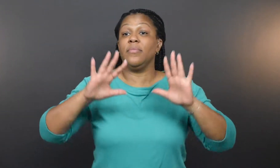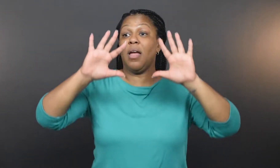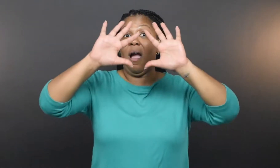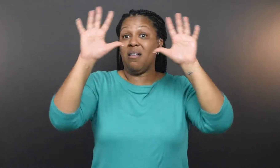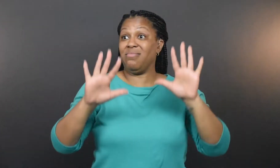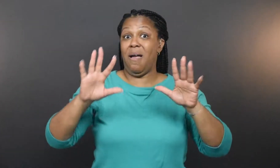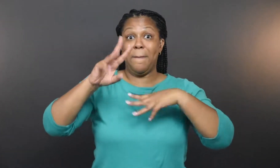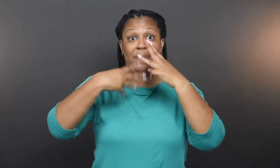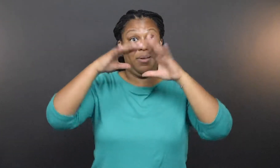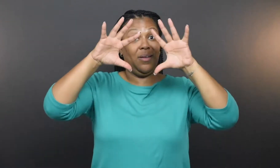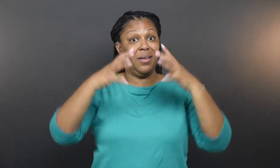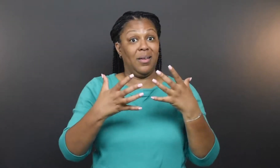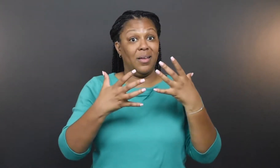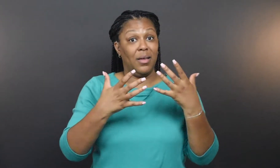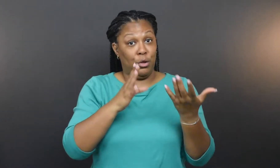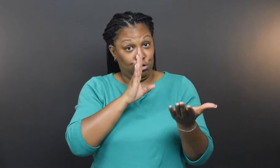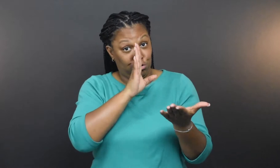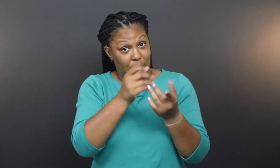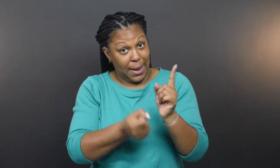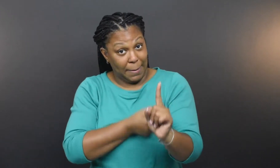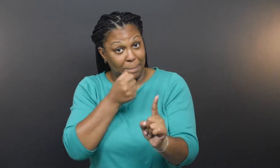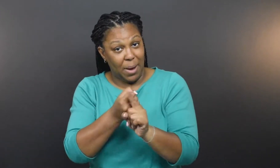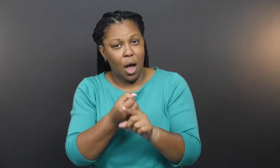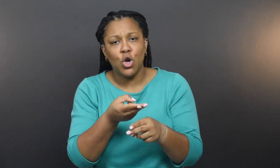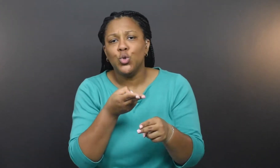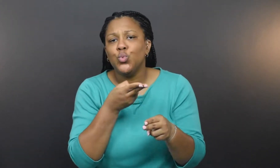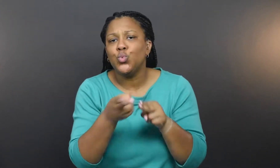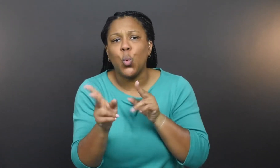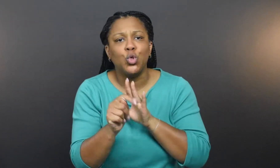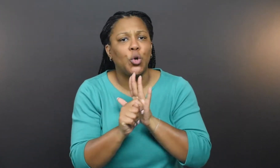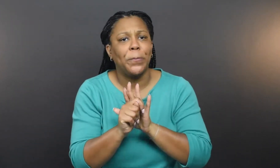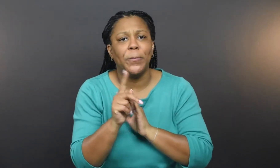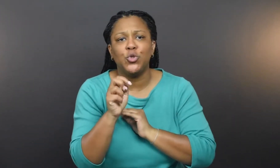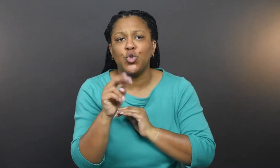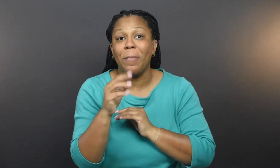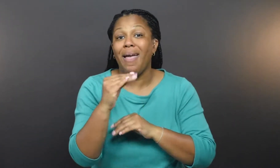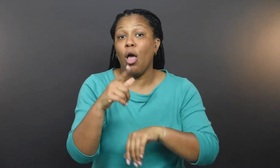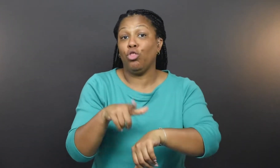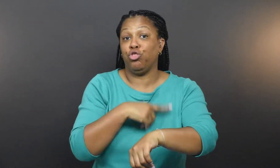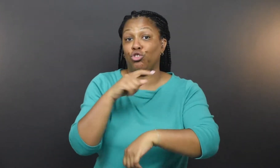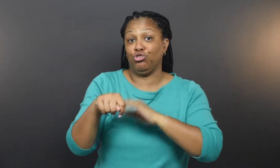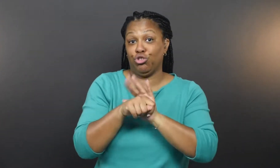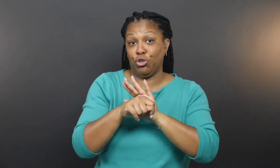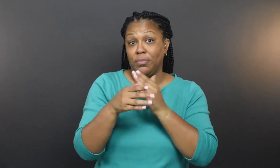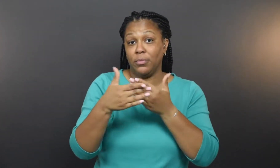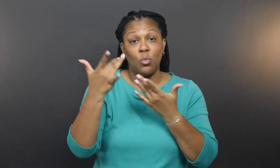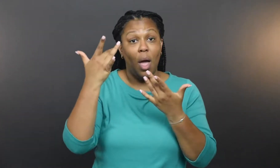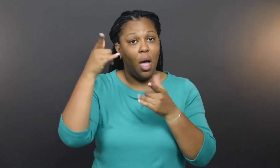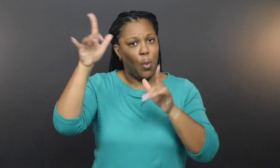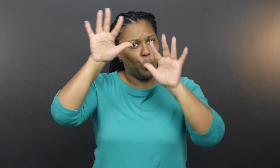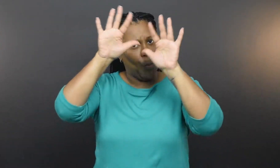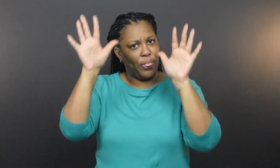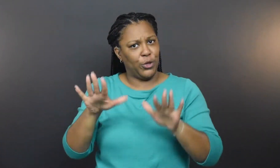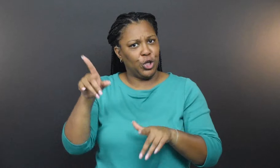Climate directly impacts short-term and long-term weather conditions at the local